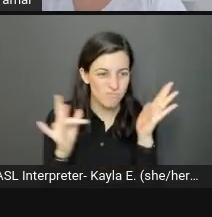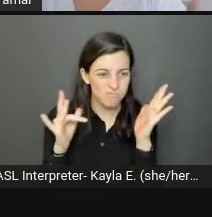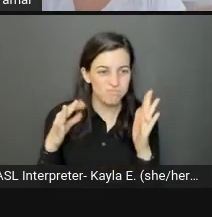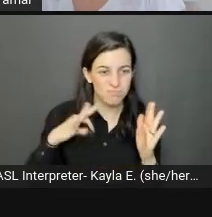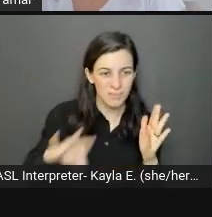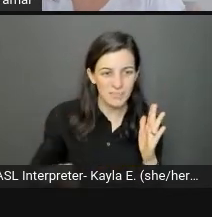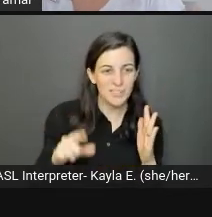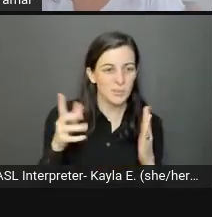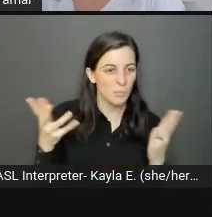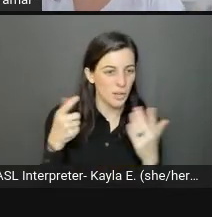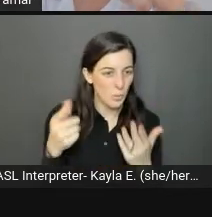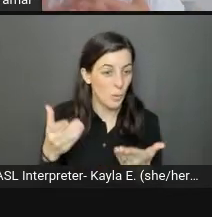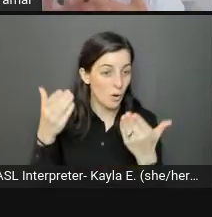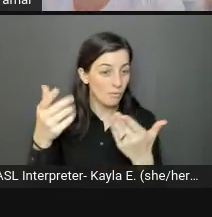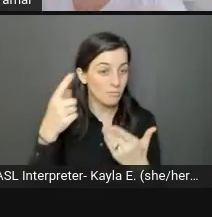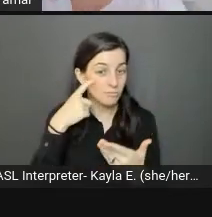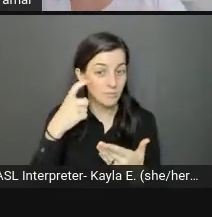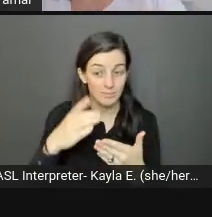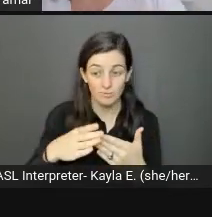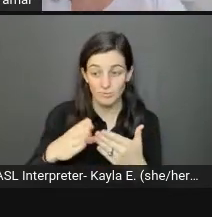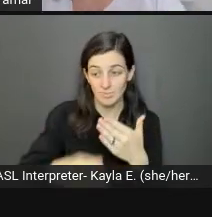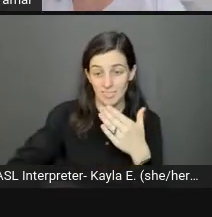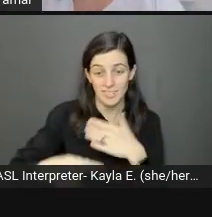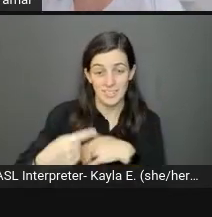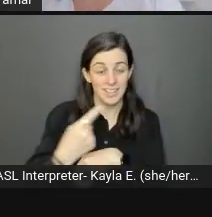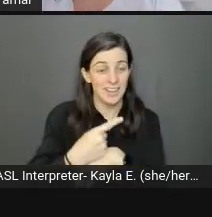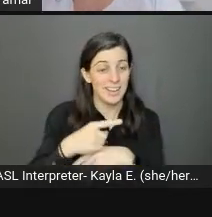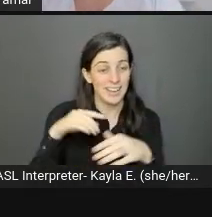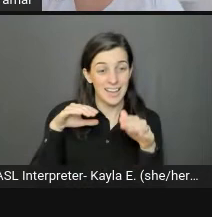Because at the end of the day, accessibility is a growing market,